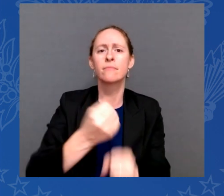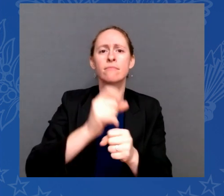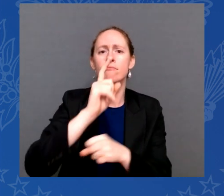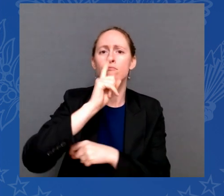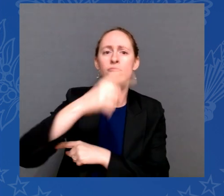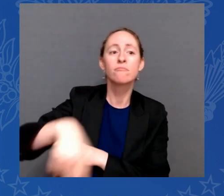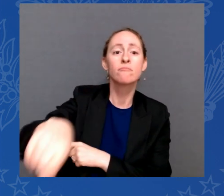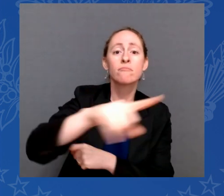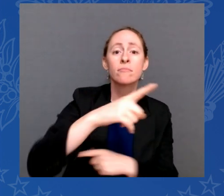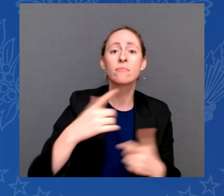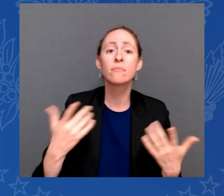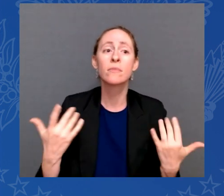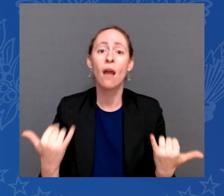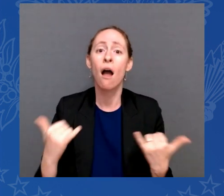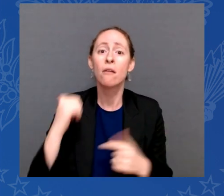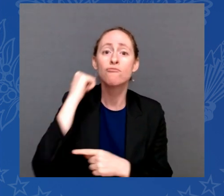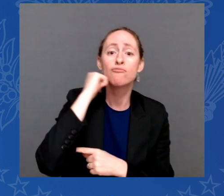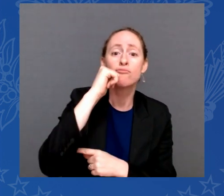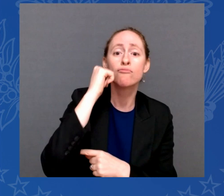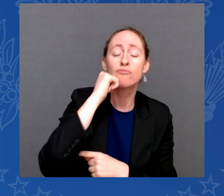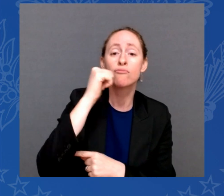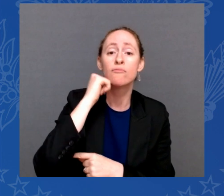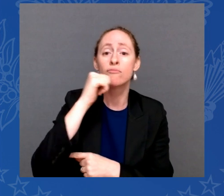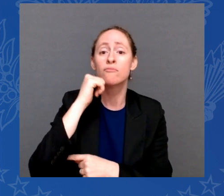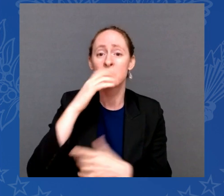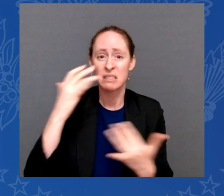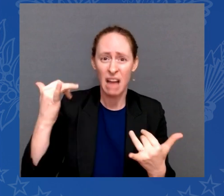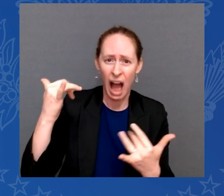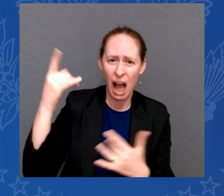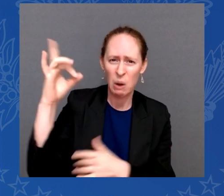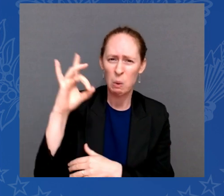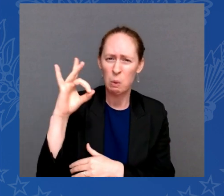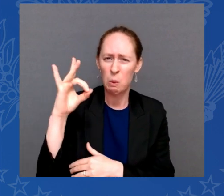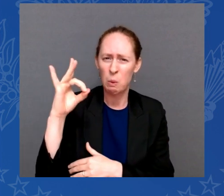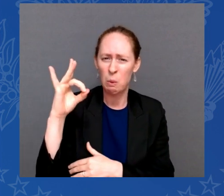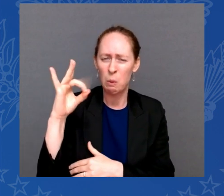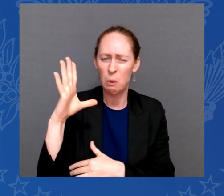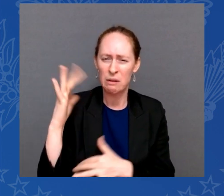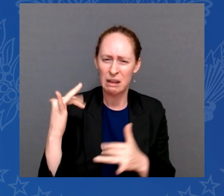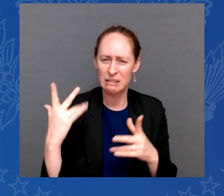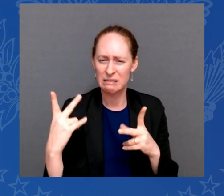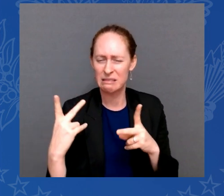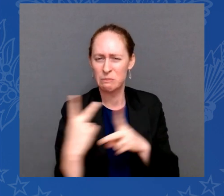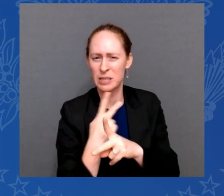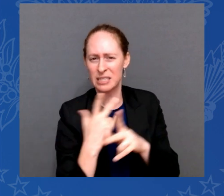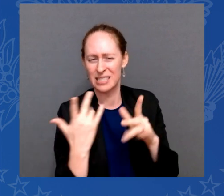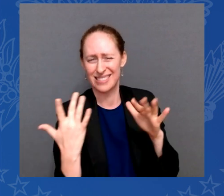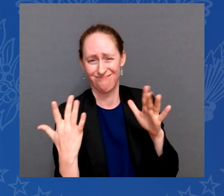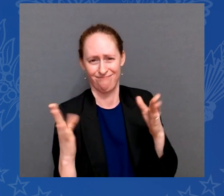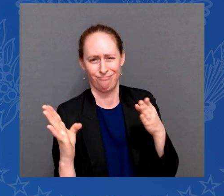in states passing these laws, some of which will criminalize healthcare providers and punish women --